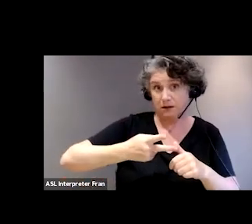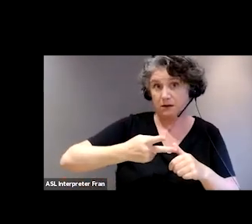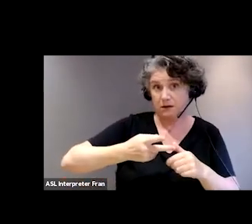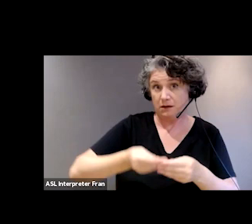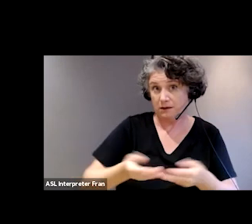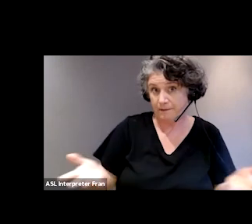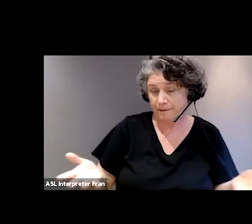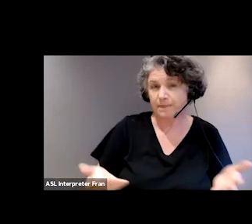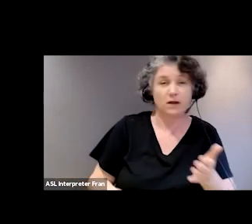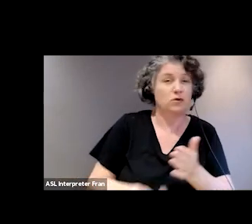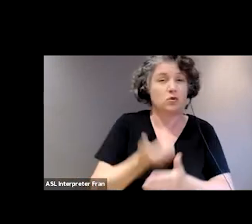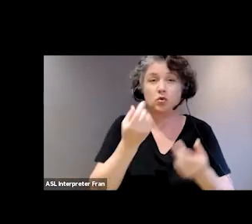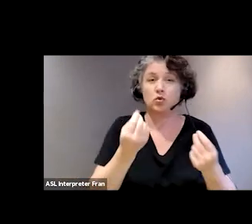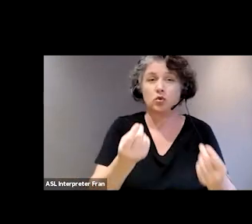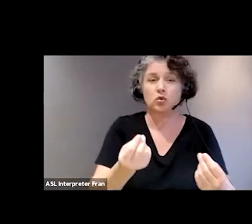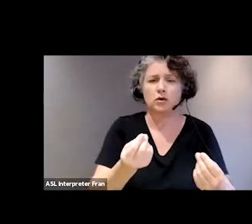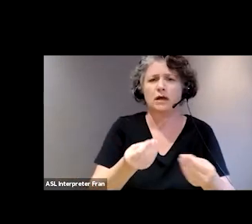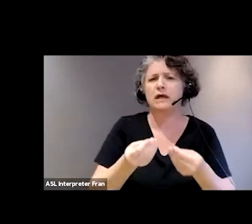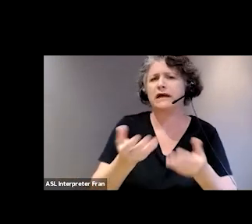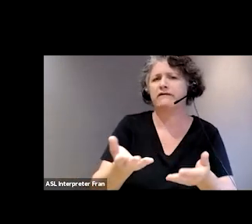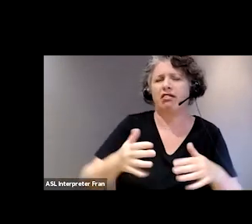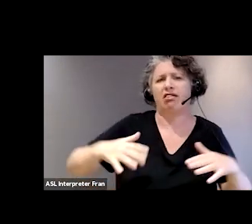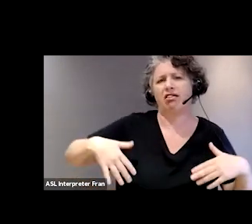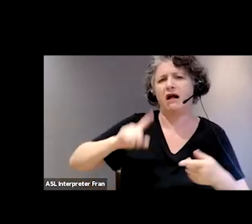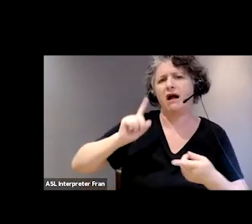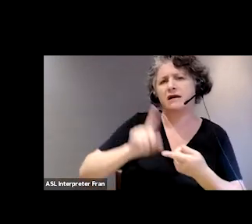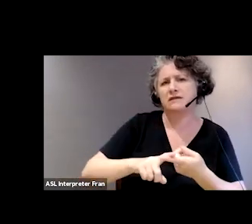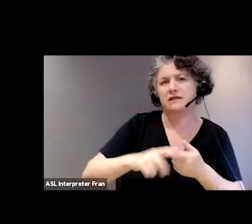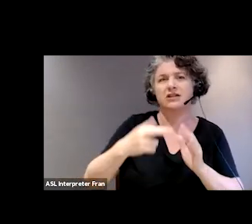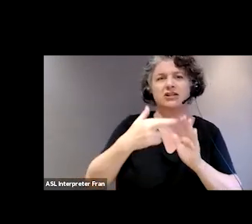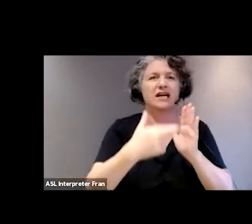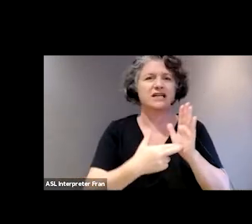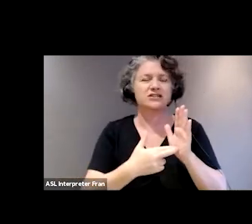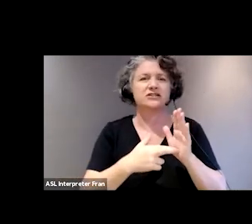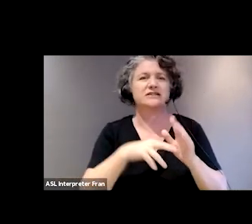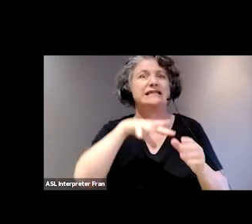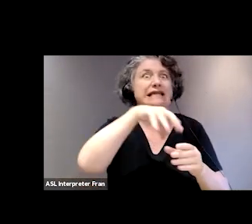have Razia as well who has their hand raised. » Similar question to those folks who get the vaccine out of